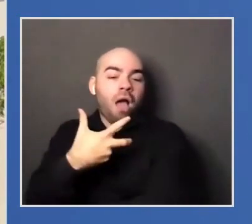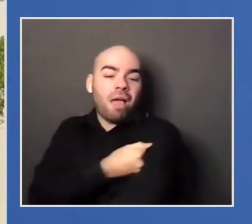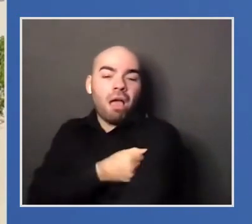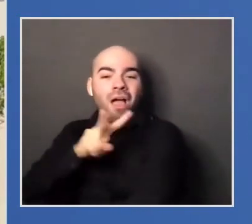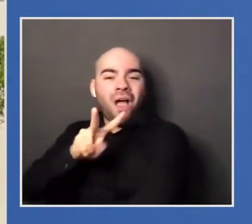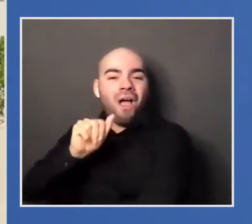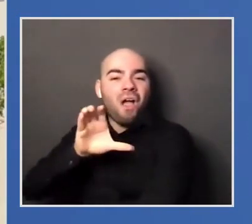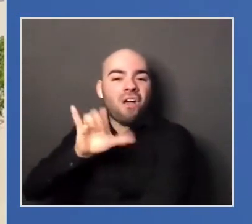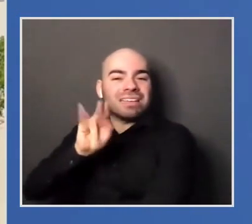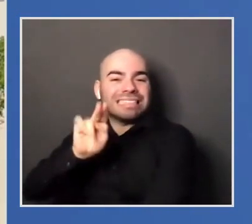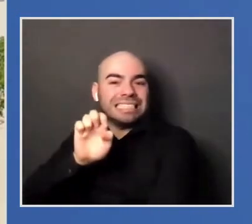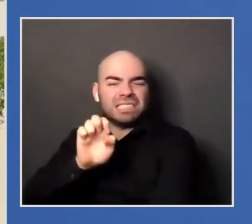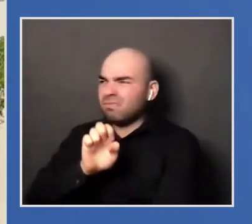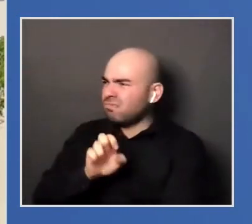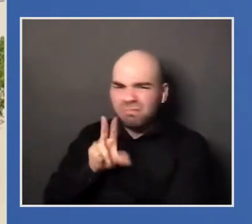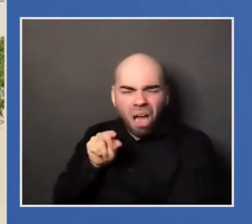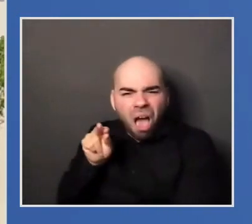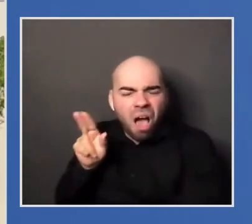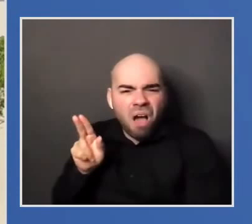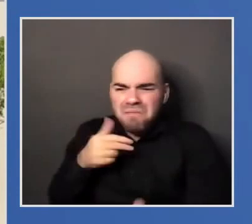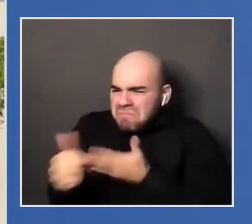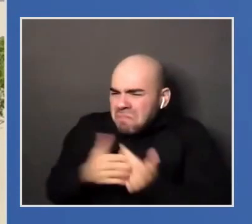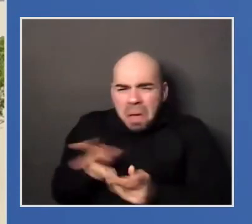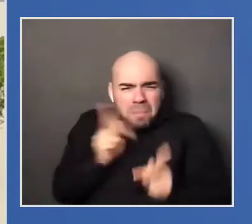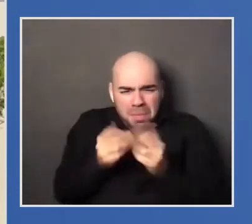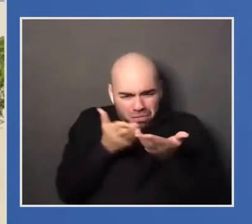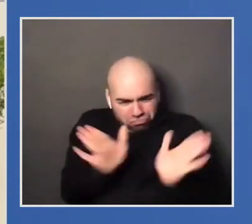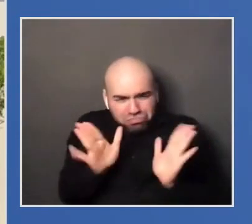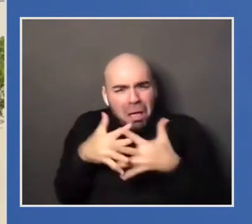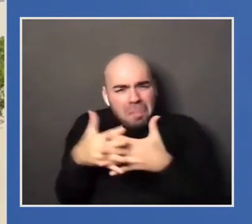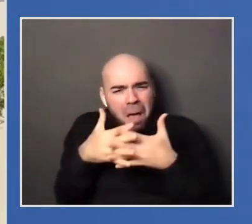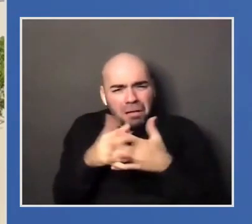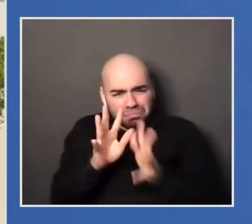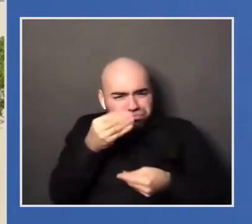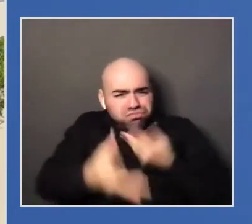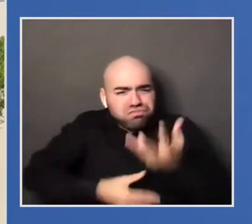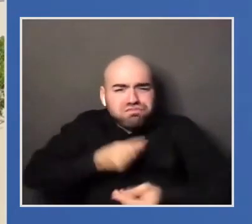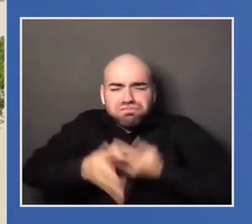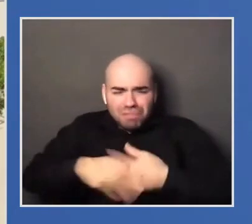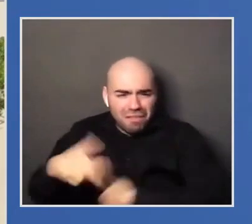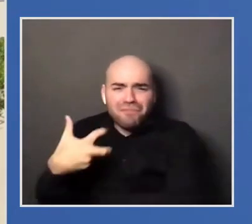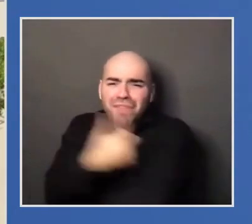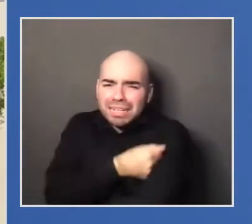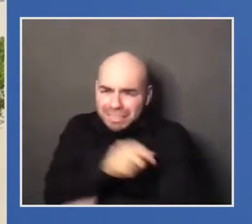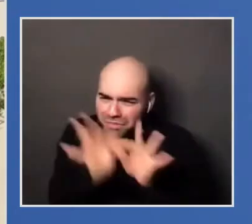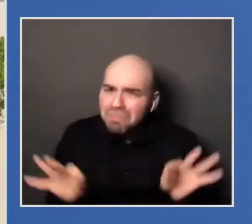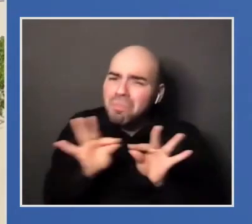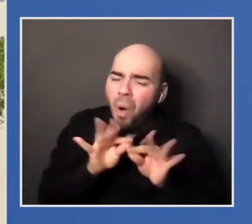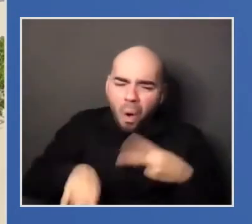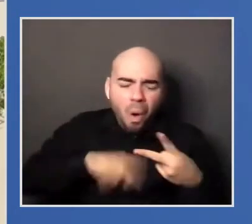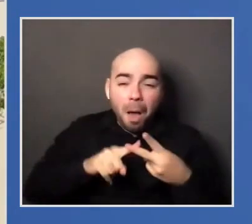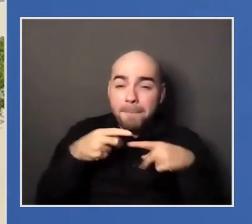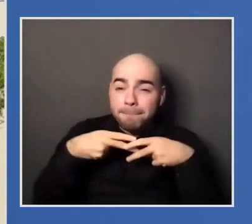VOTES AS WELL.